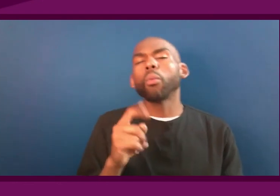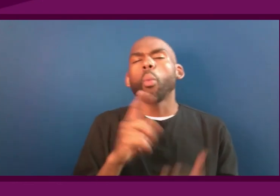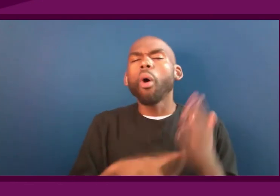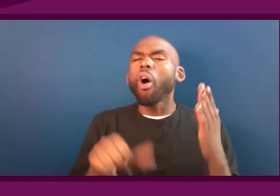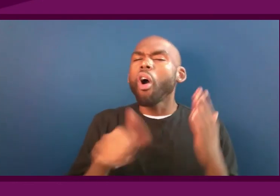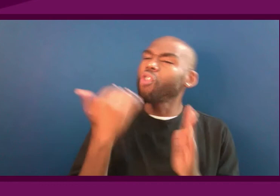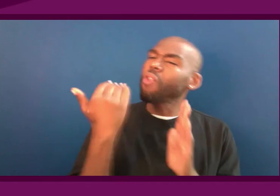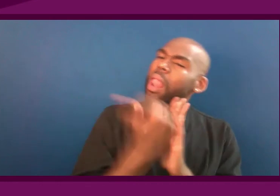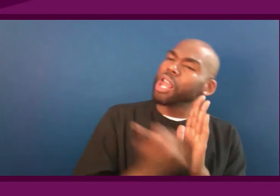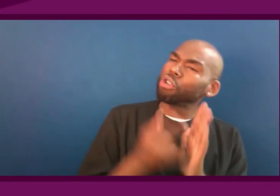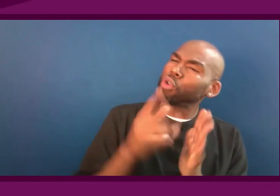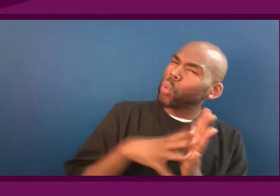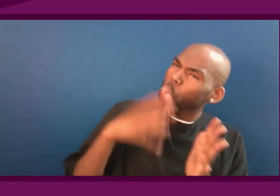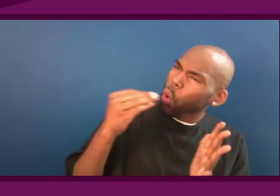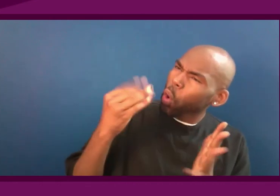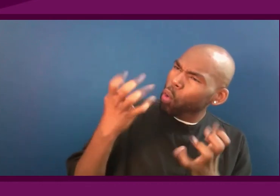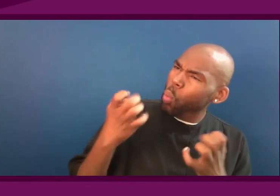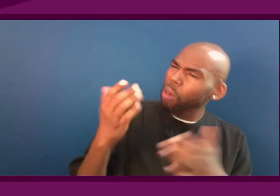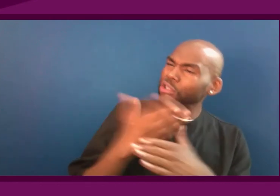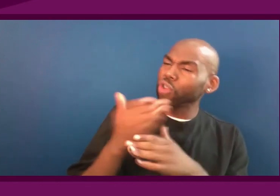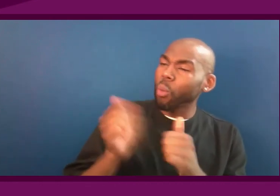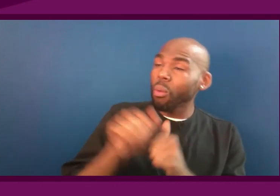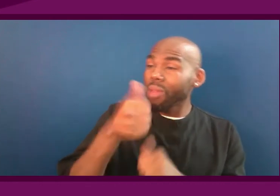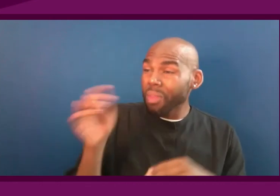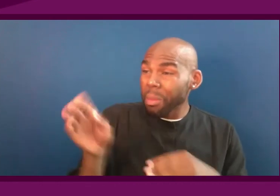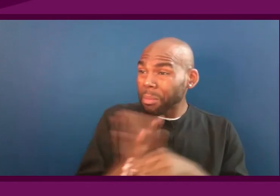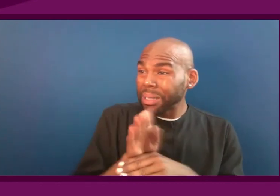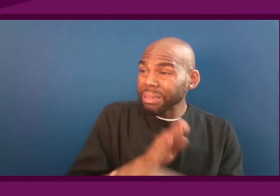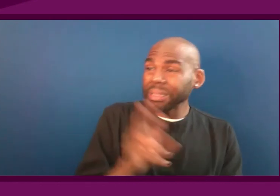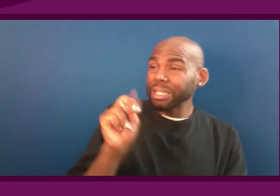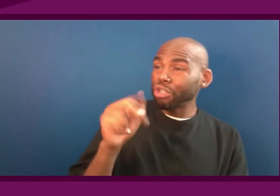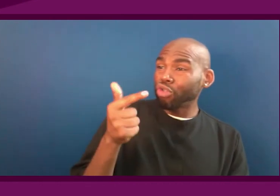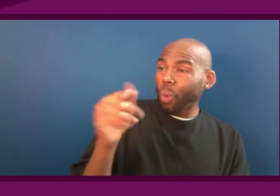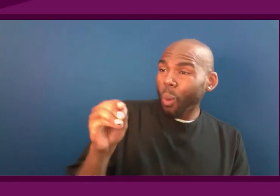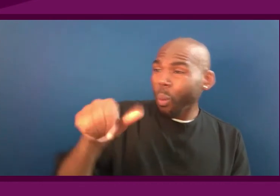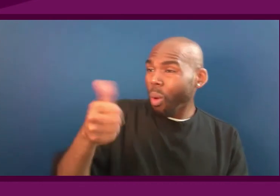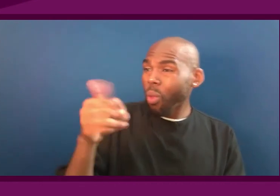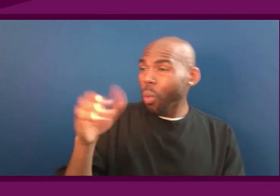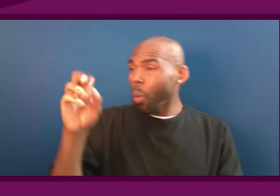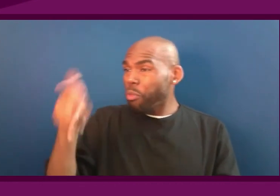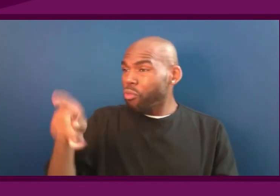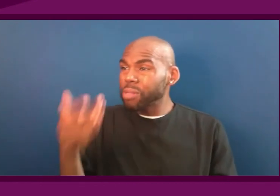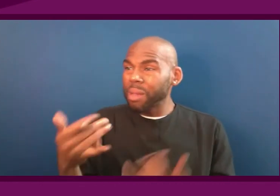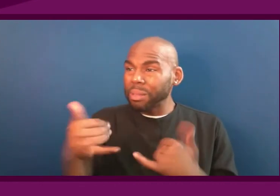Well, once again, you have no choice. You have to include people with disabilities. And by the way,